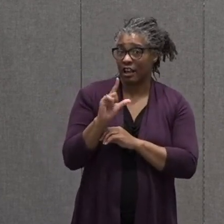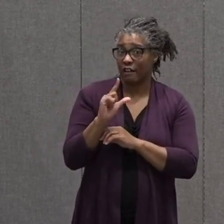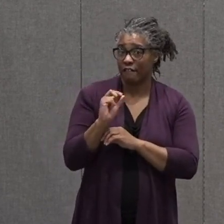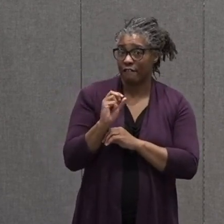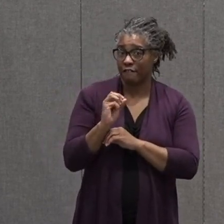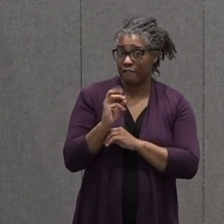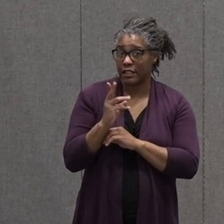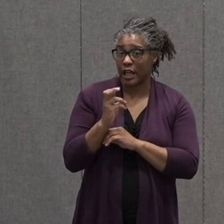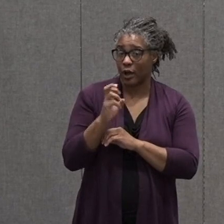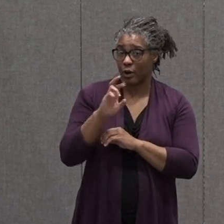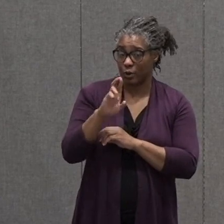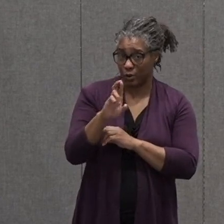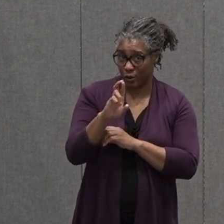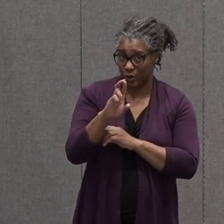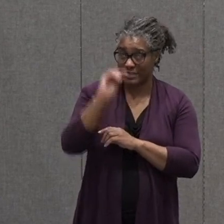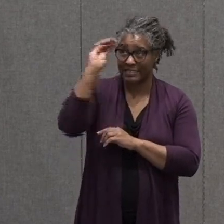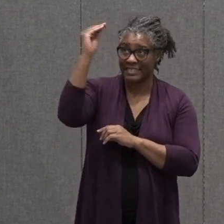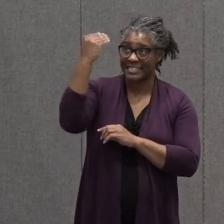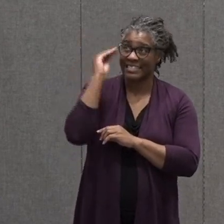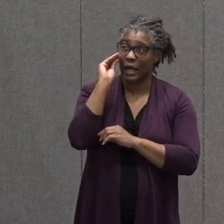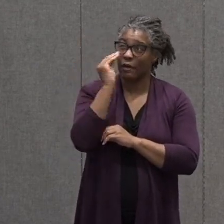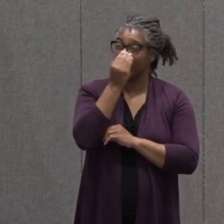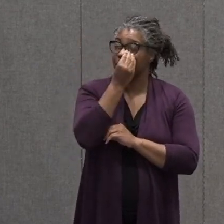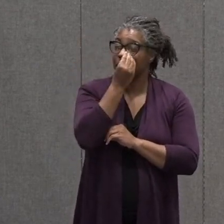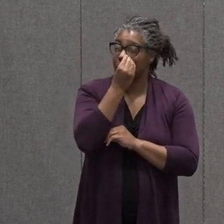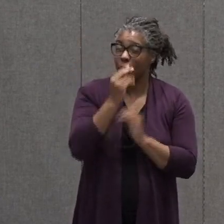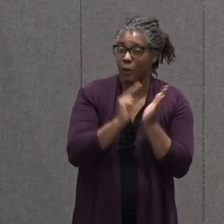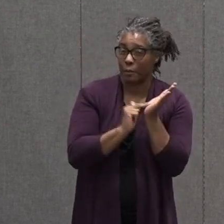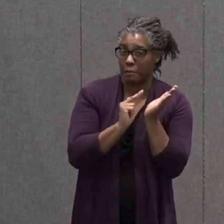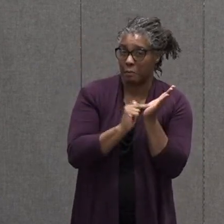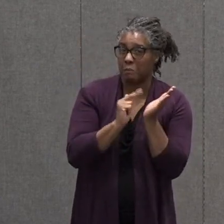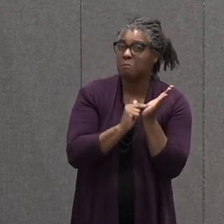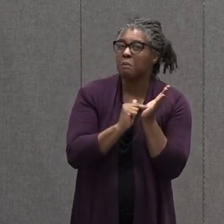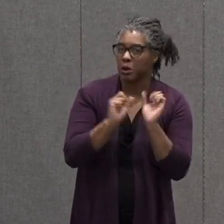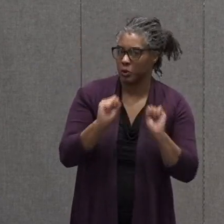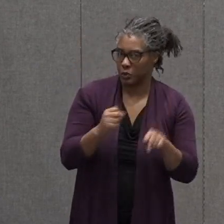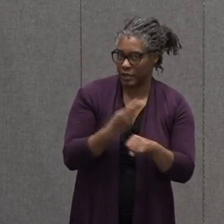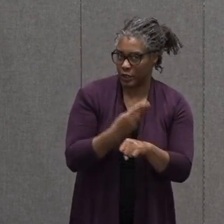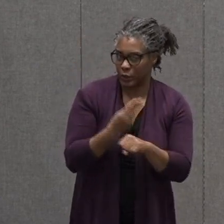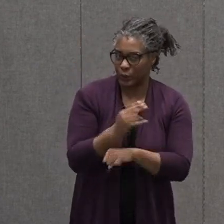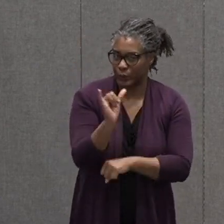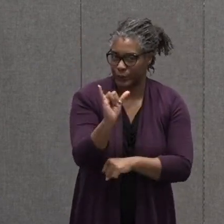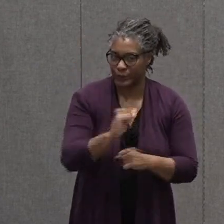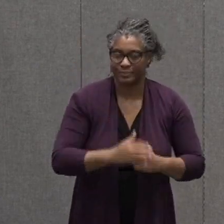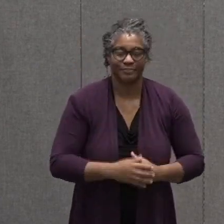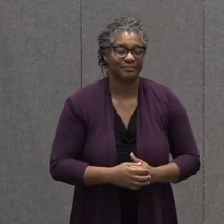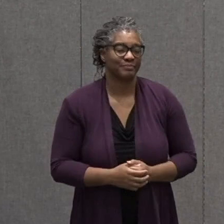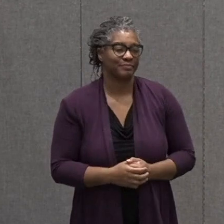Now I'm going to take out my teaspoon. The teaspoon is going to be used for the honey.